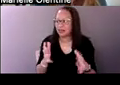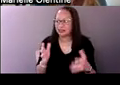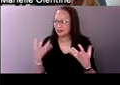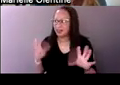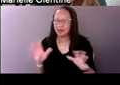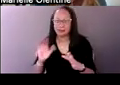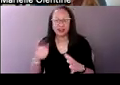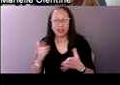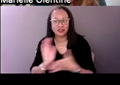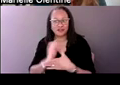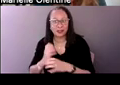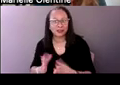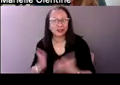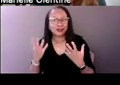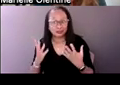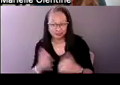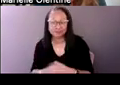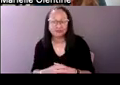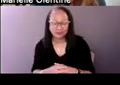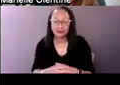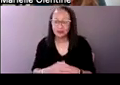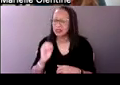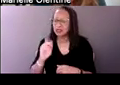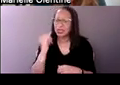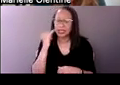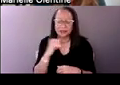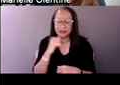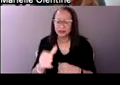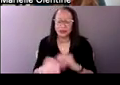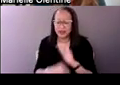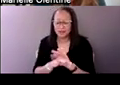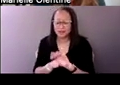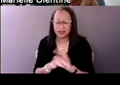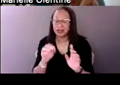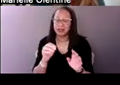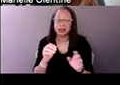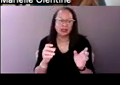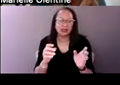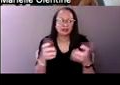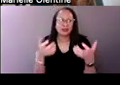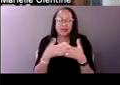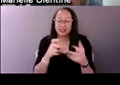at Taylor Swift's short film directorial debut which